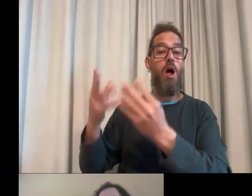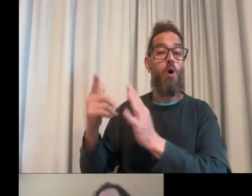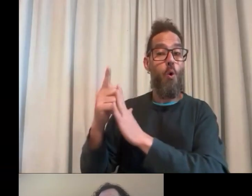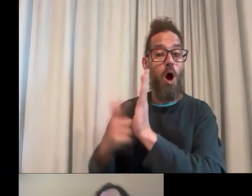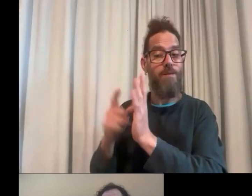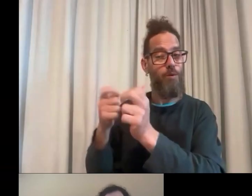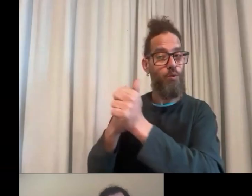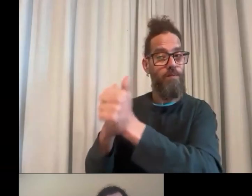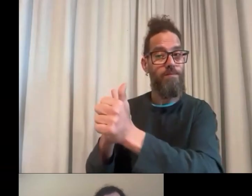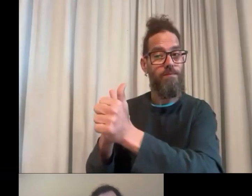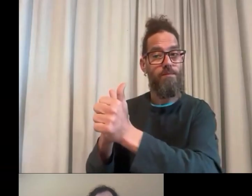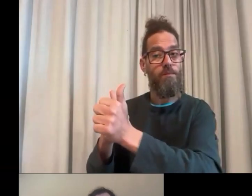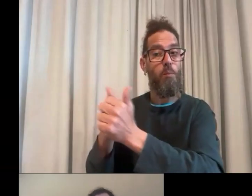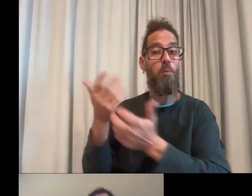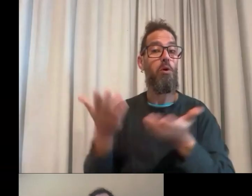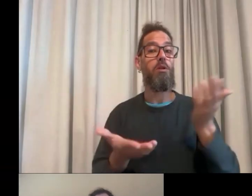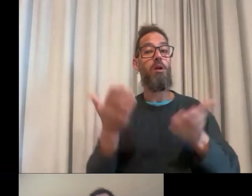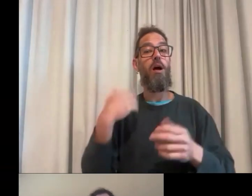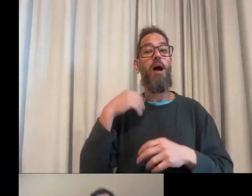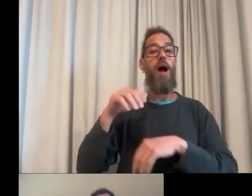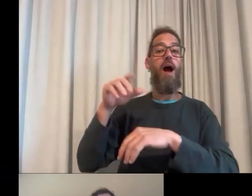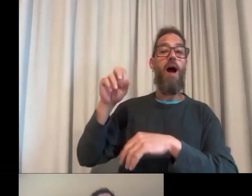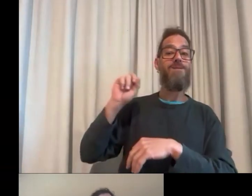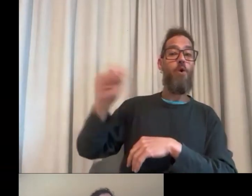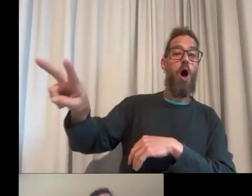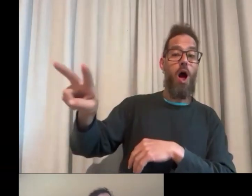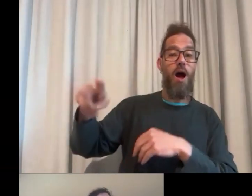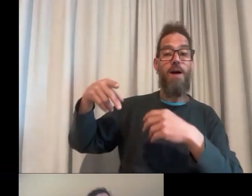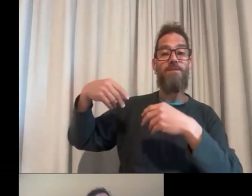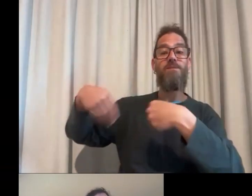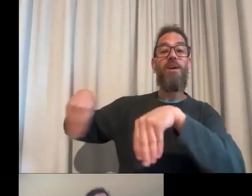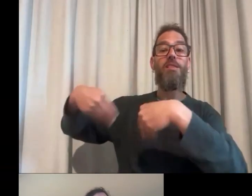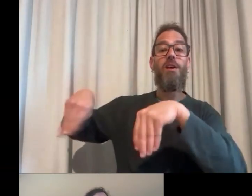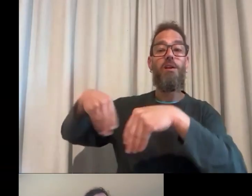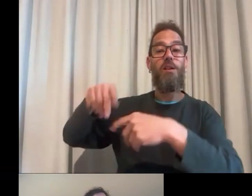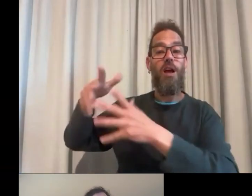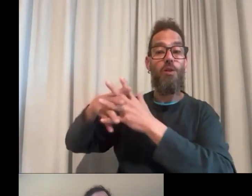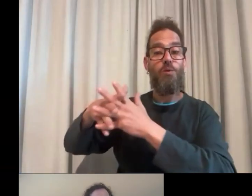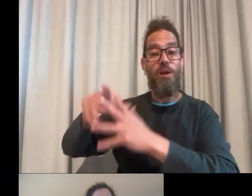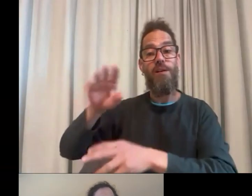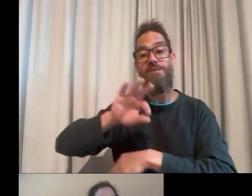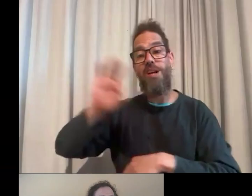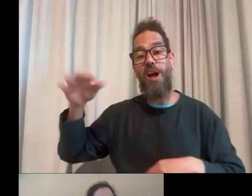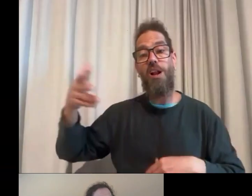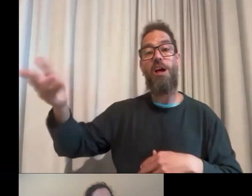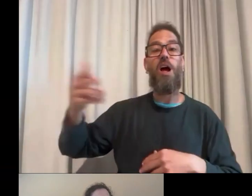had to conform to Ontario's laws, or you've been supplying products to the US federal government, who's still,